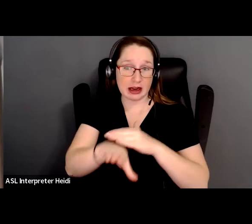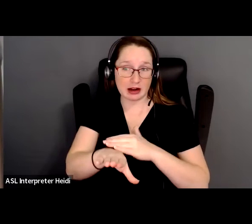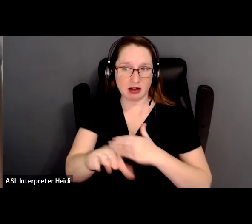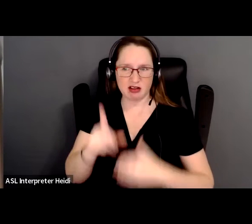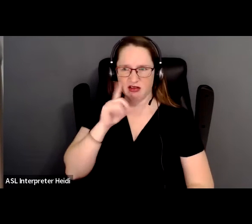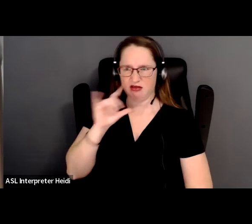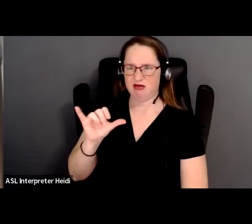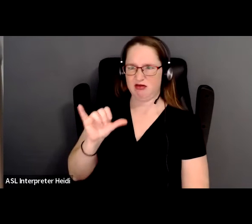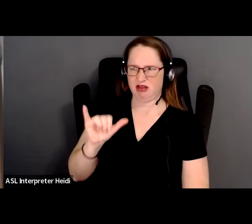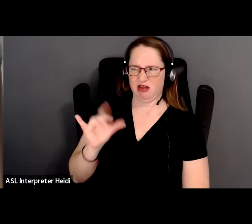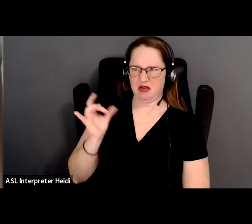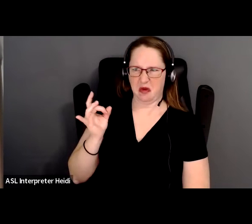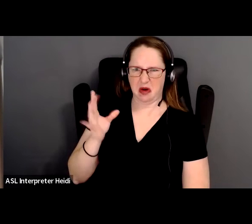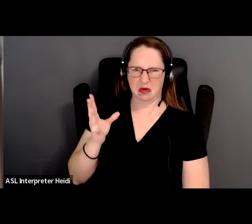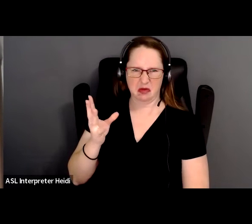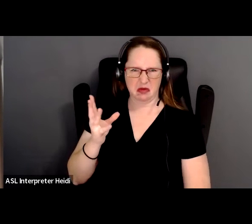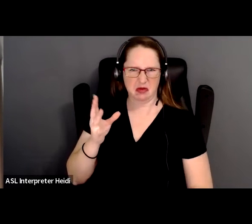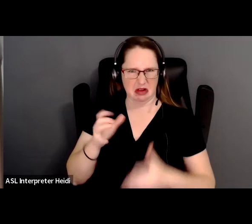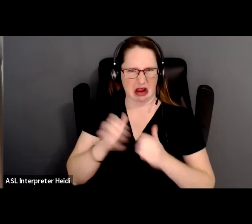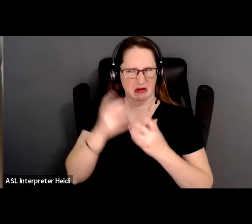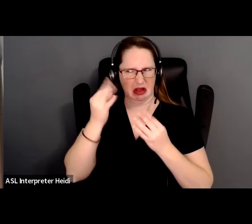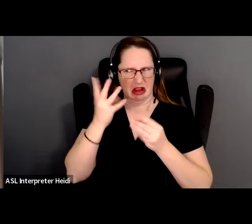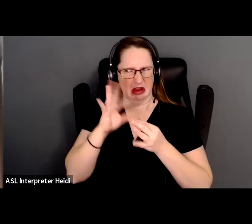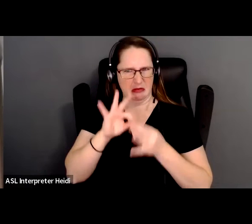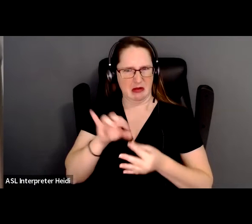Oh, that's horrible way to think about things next slide, please.